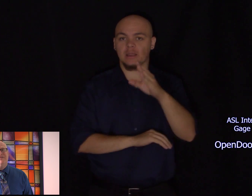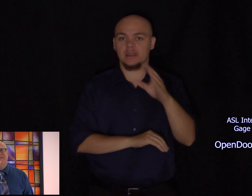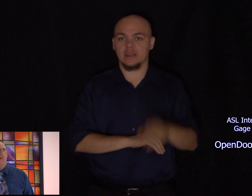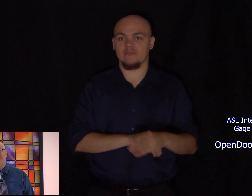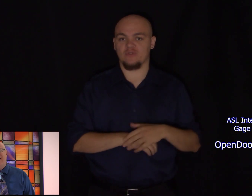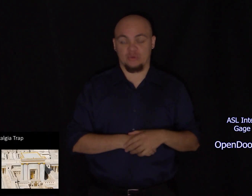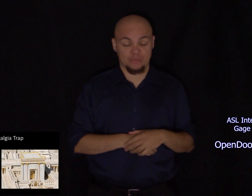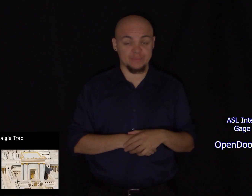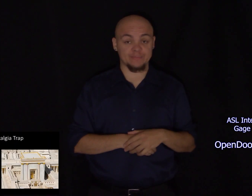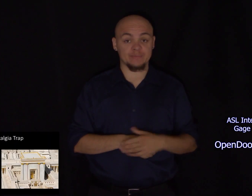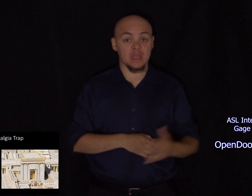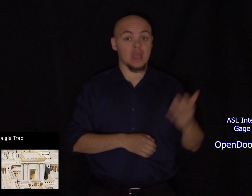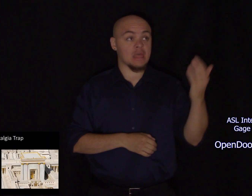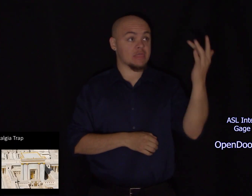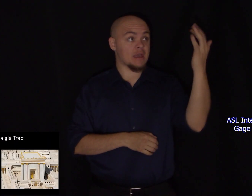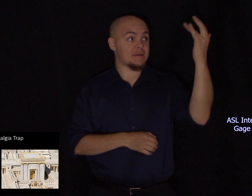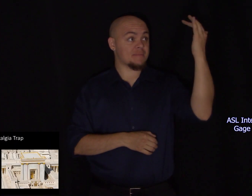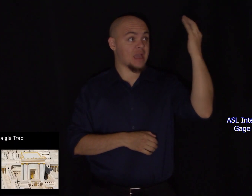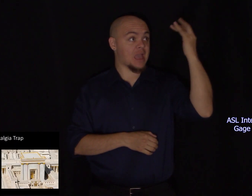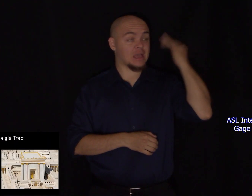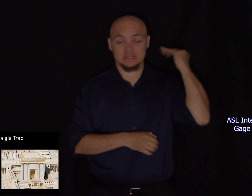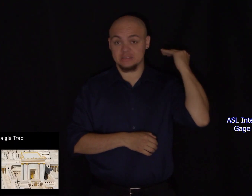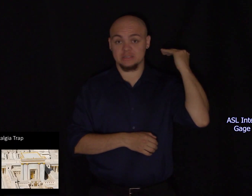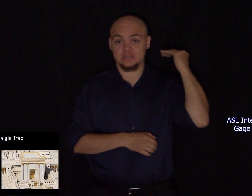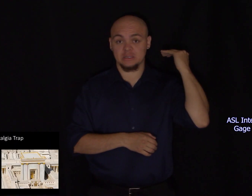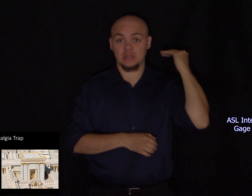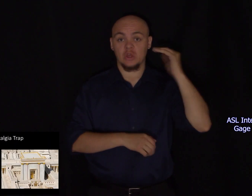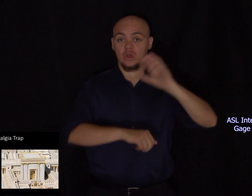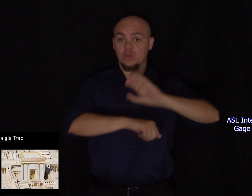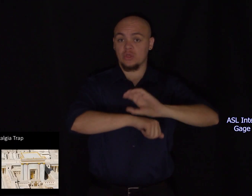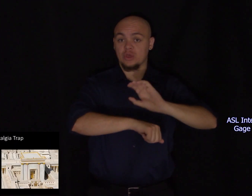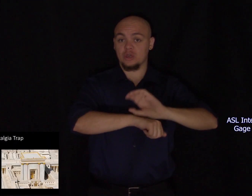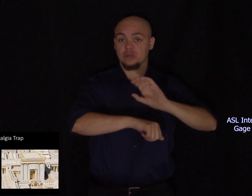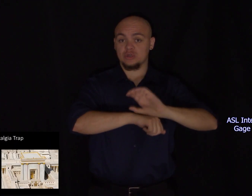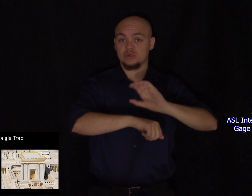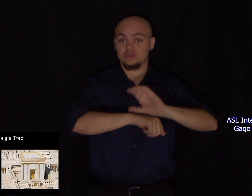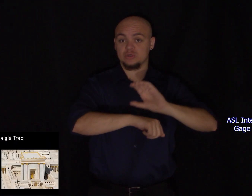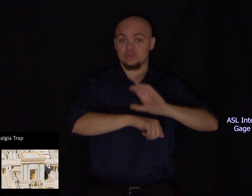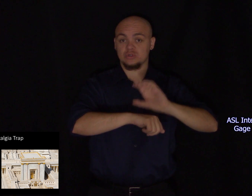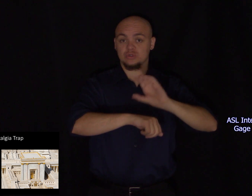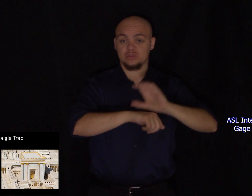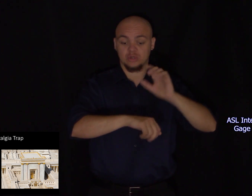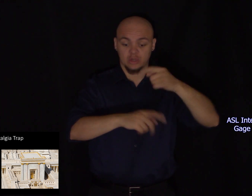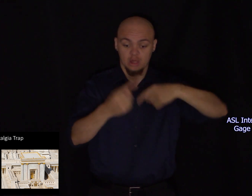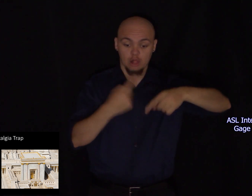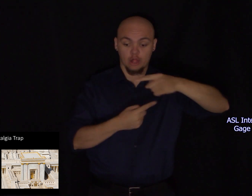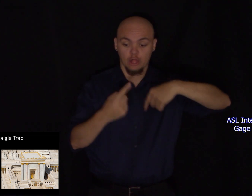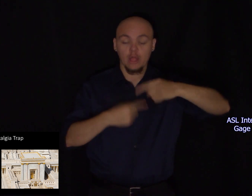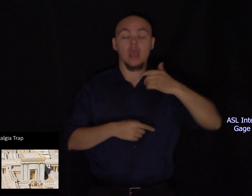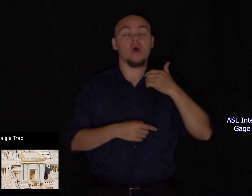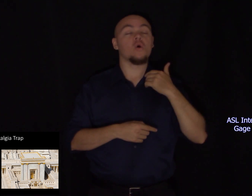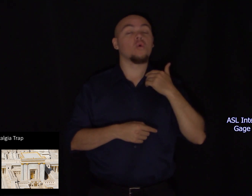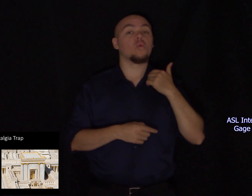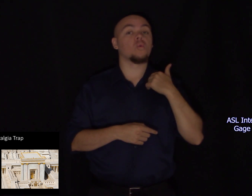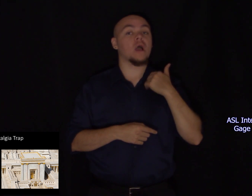never came back you know in the old days they might say at the Church of the revolving door